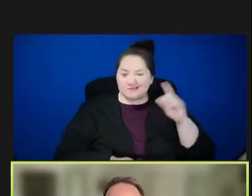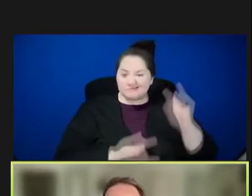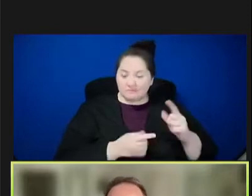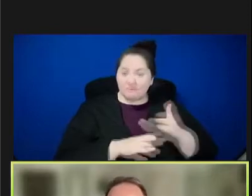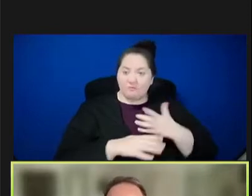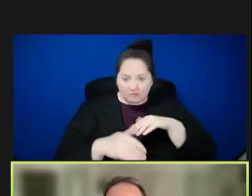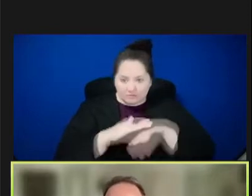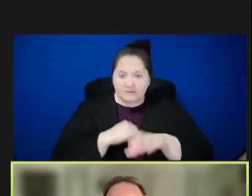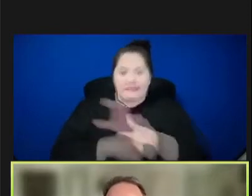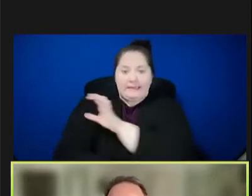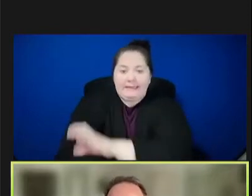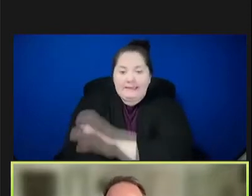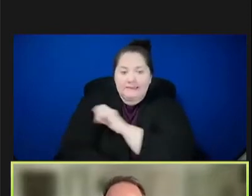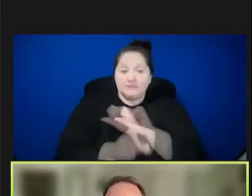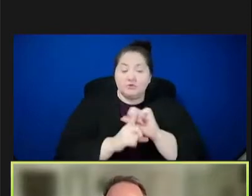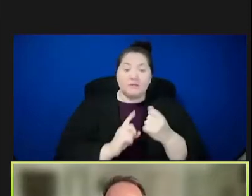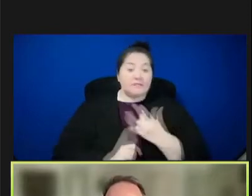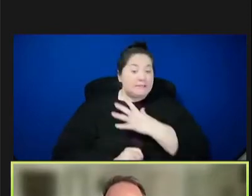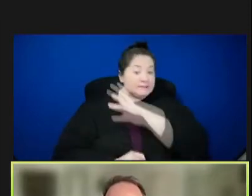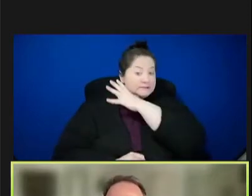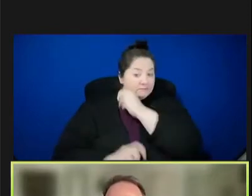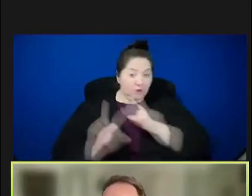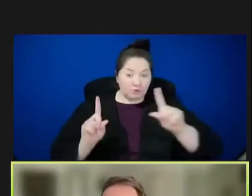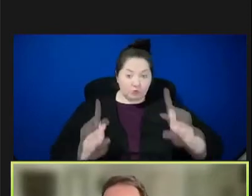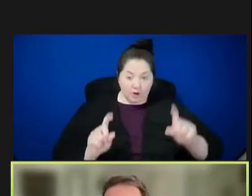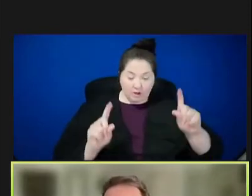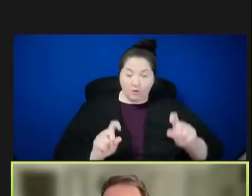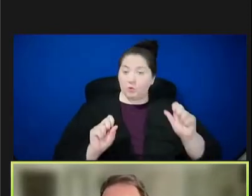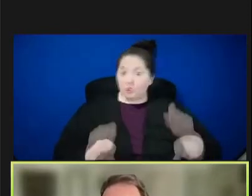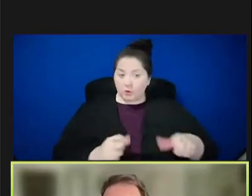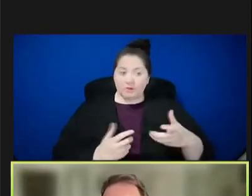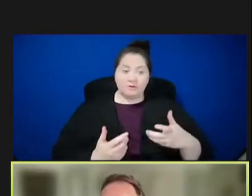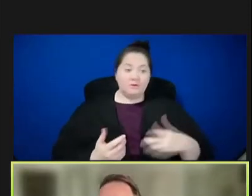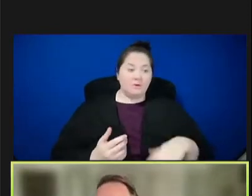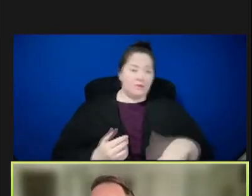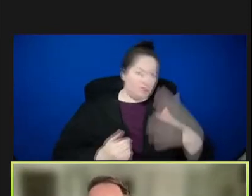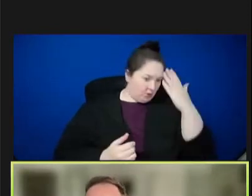Could we run a simulated trial based on what we know more about human immunology using